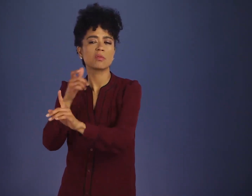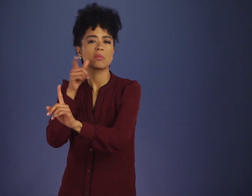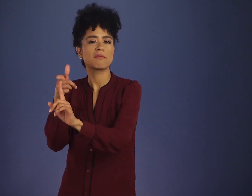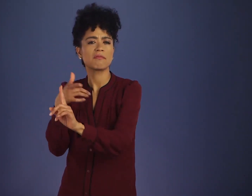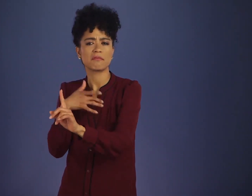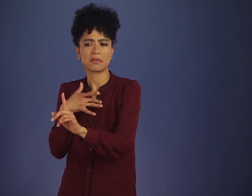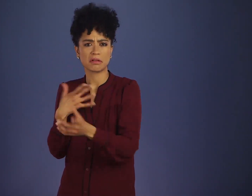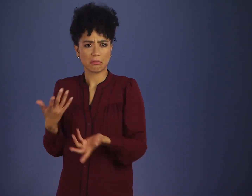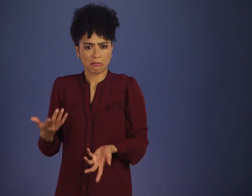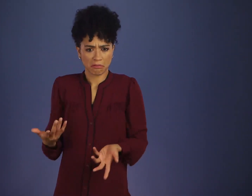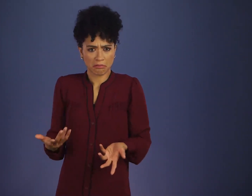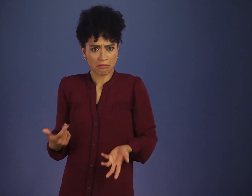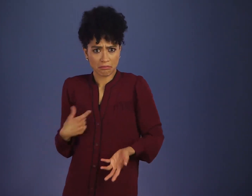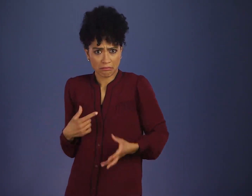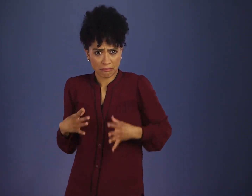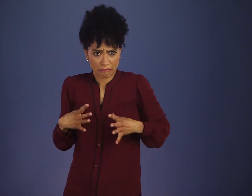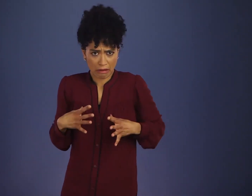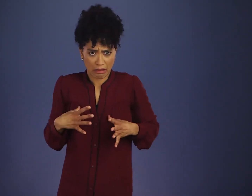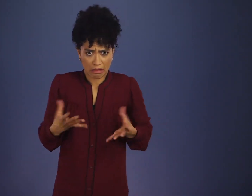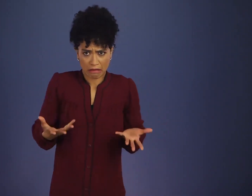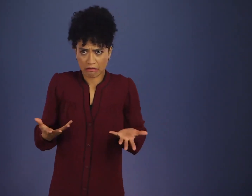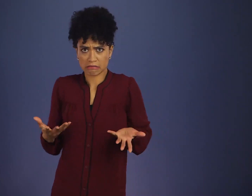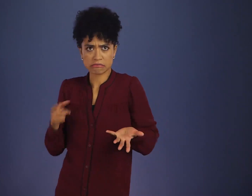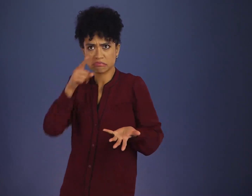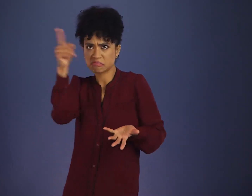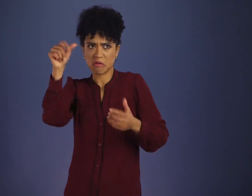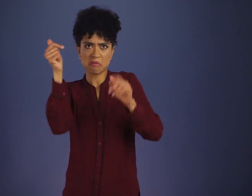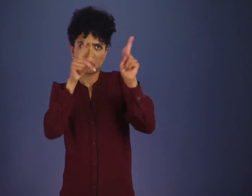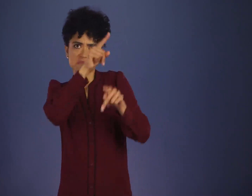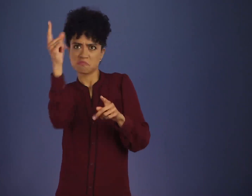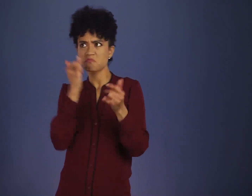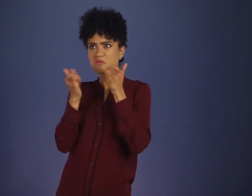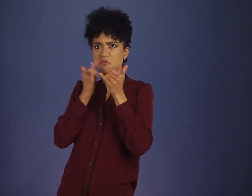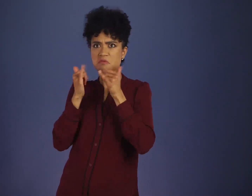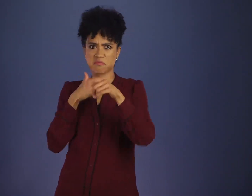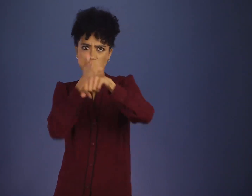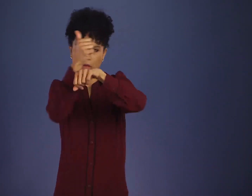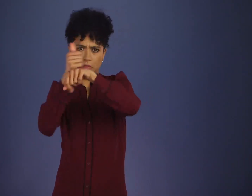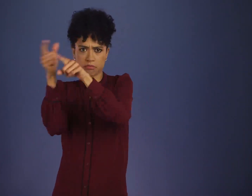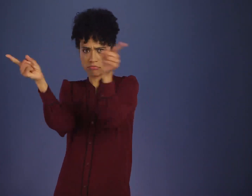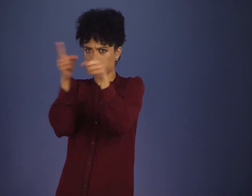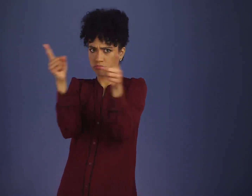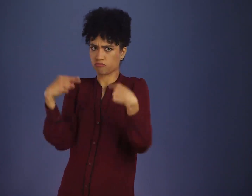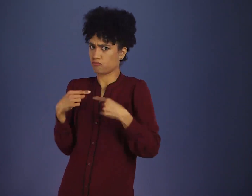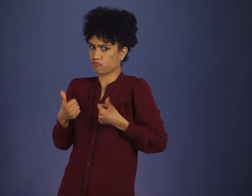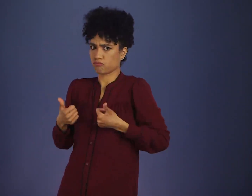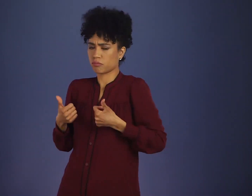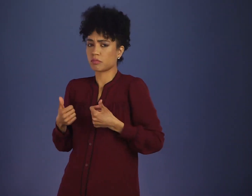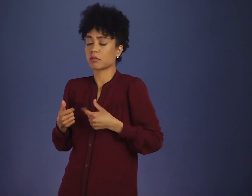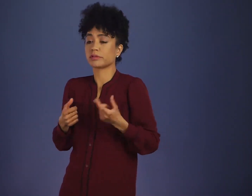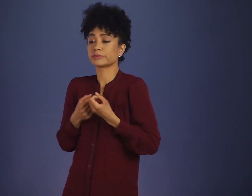The sponsors of those who feel they need no inventory are confronted with quite another problem.